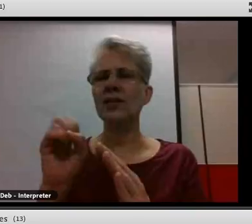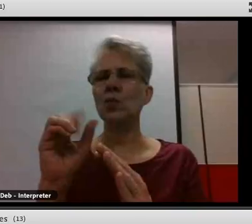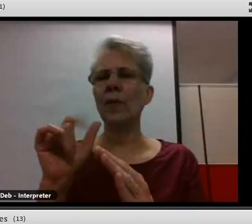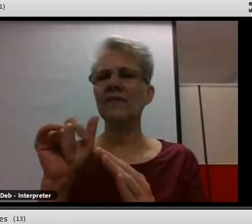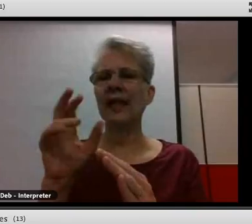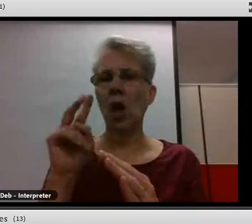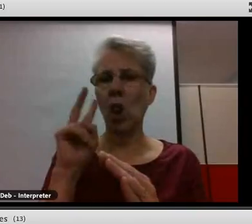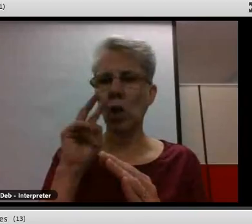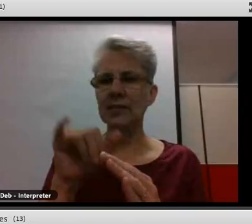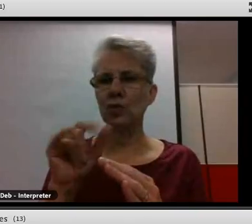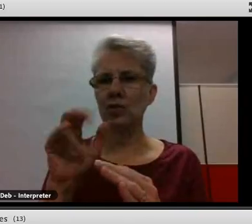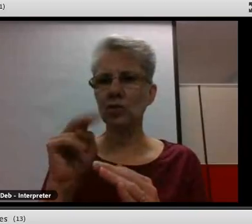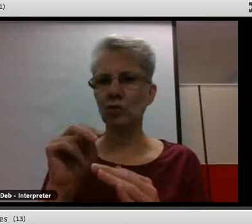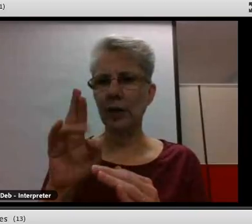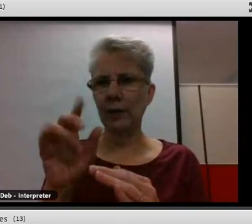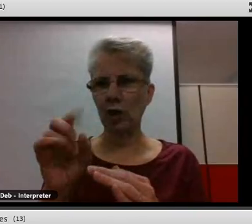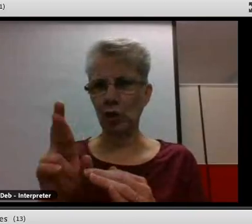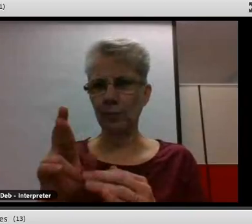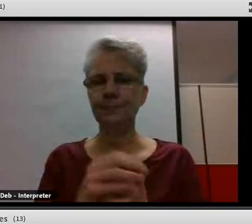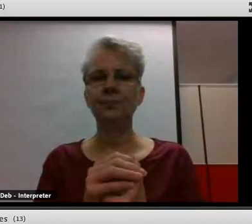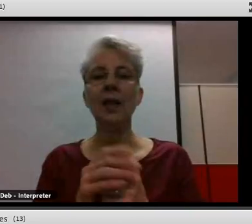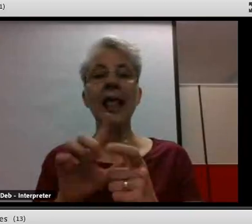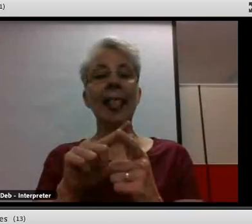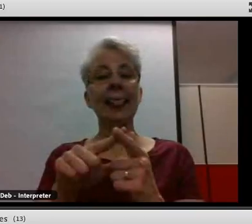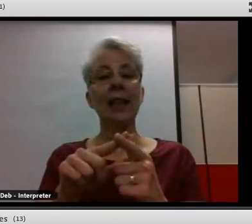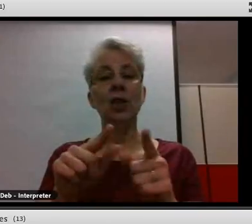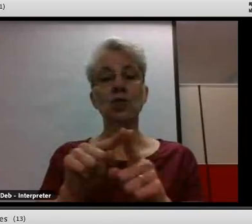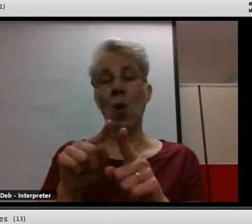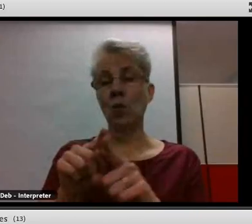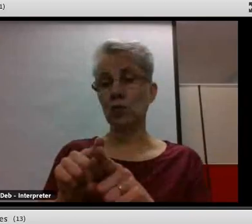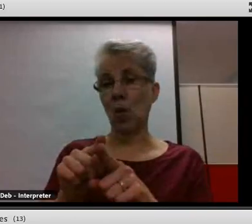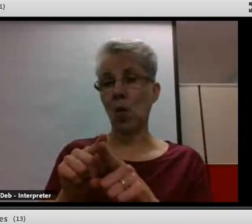but libraries, again, can provide the world of knowledge